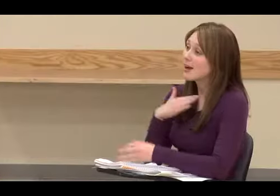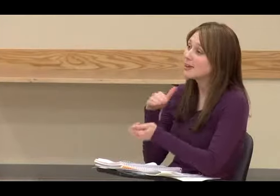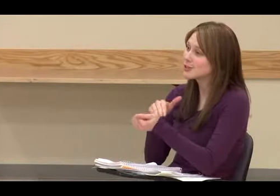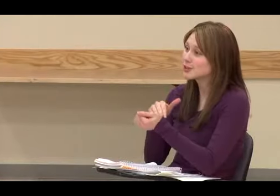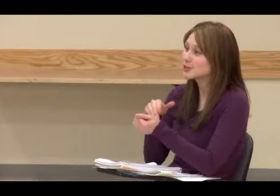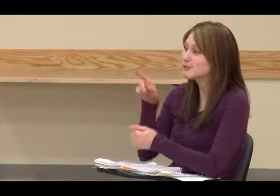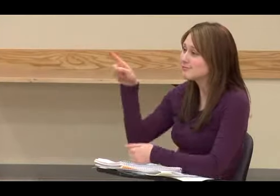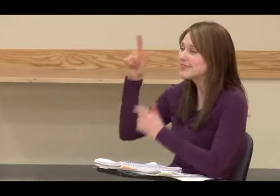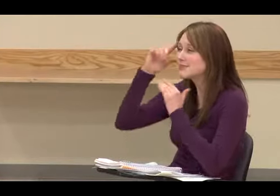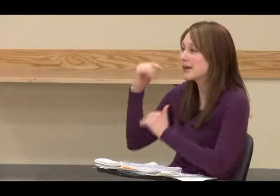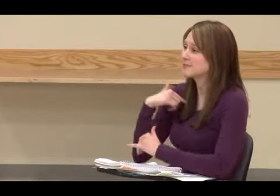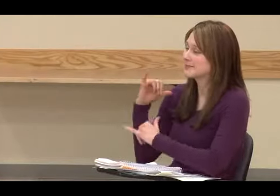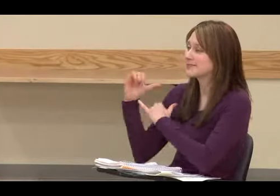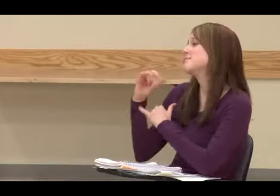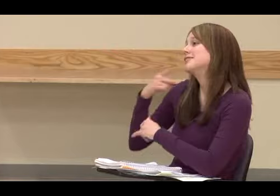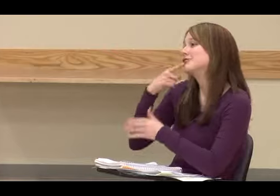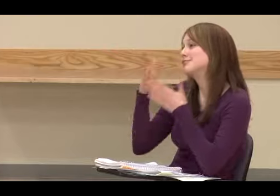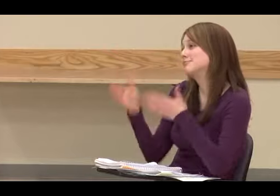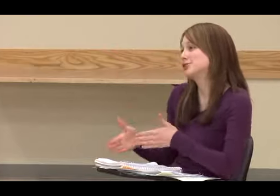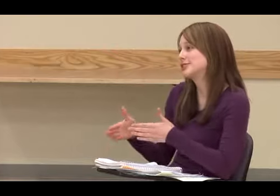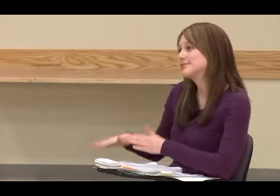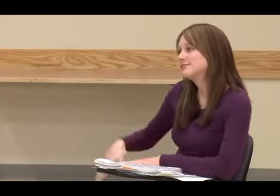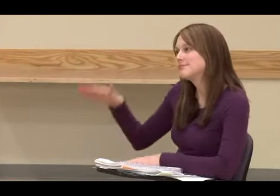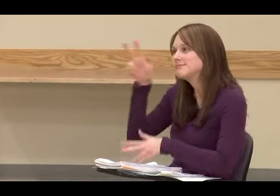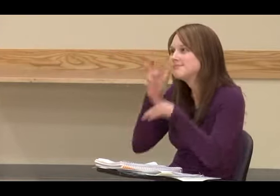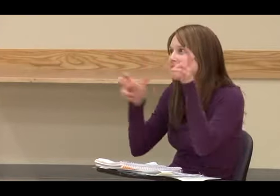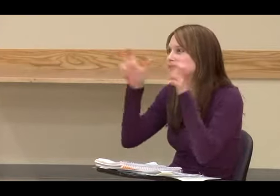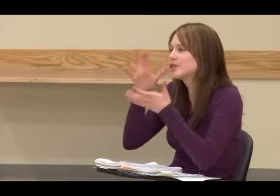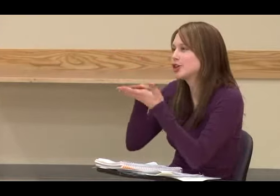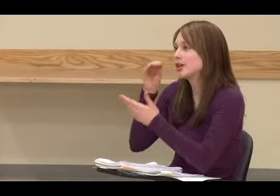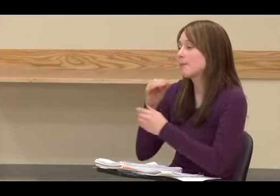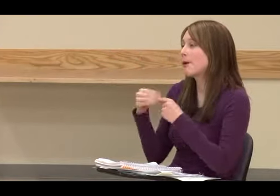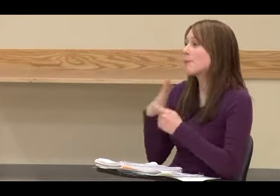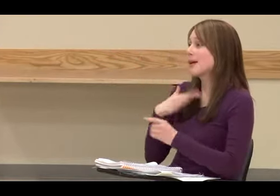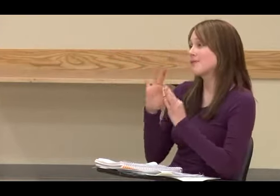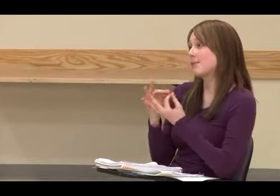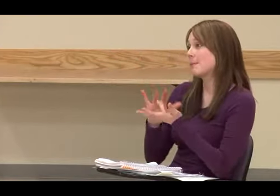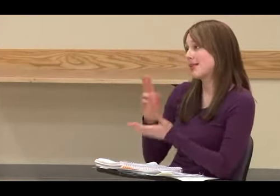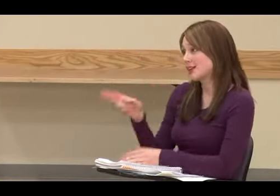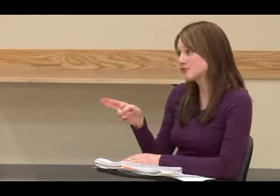He expects me to be like a hearing person who overheard my parents talking about our family's medical history when I was growing up.